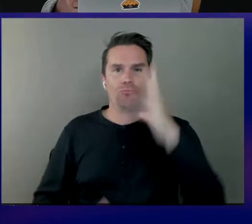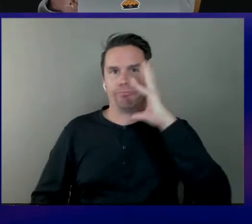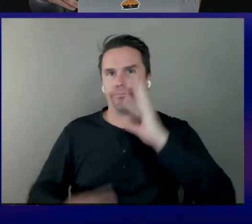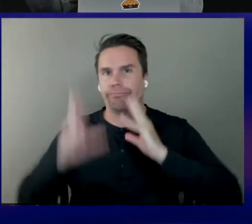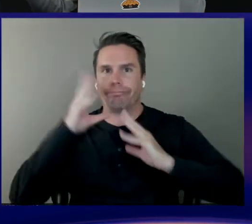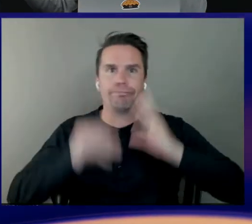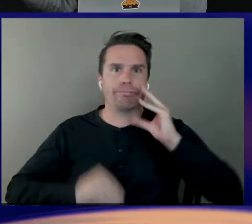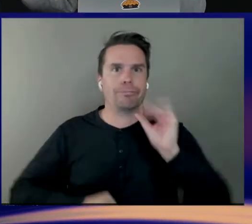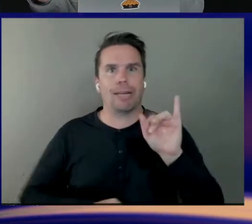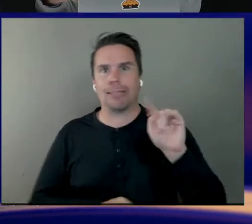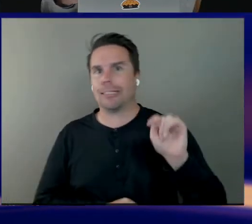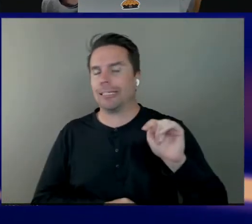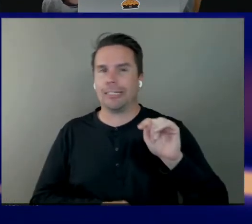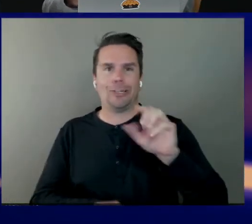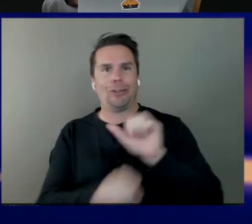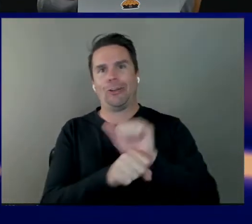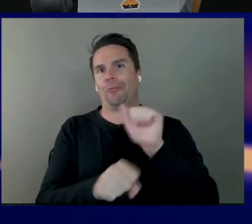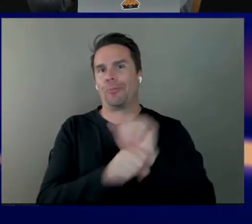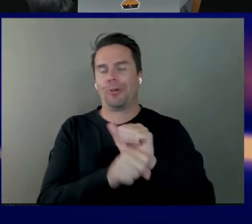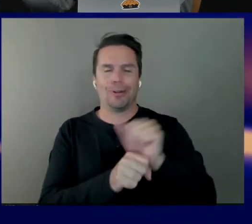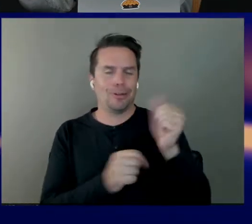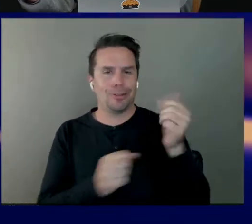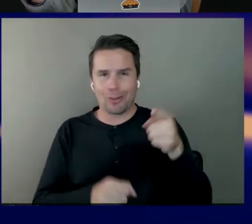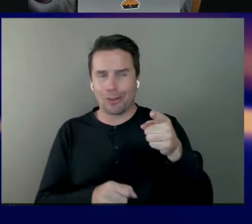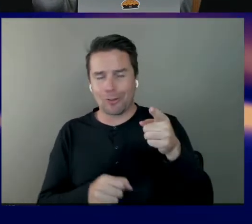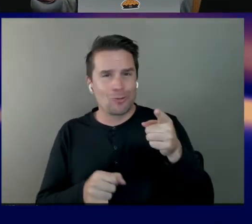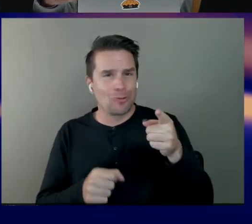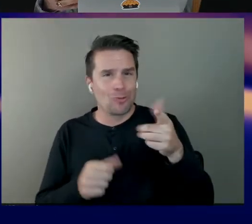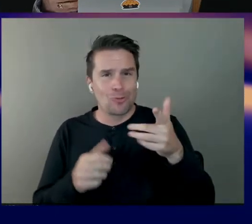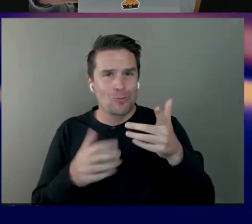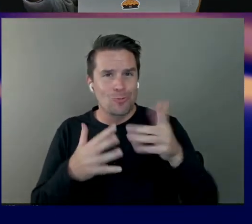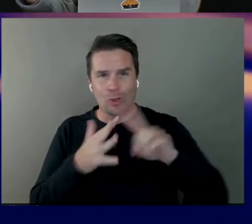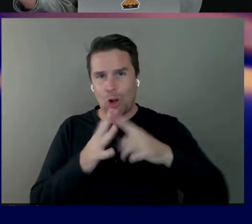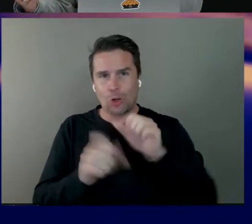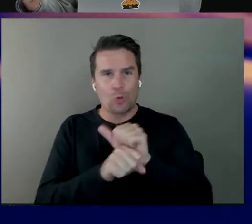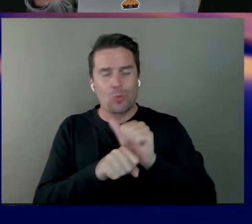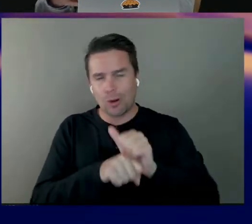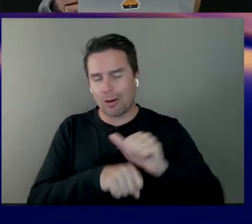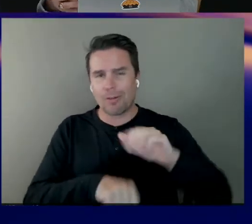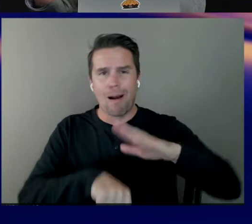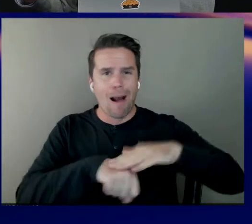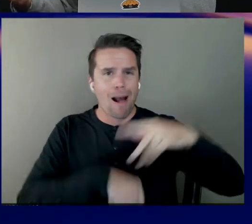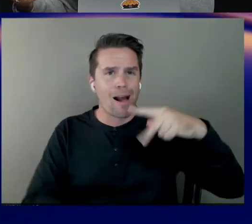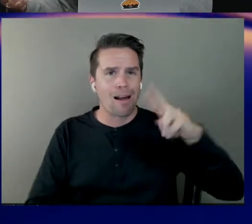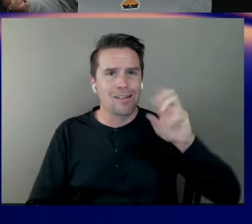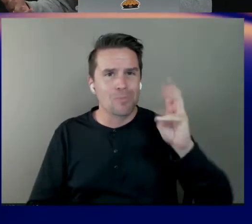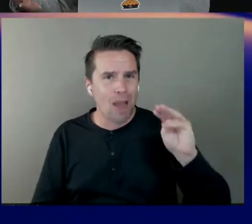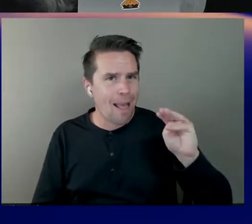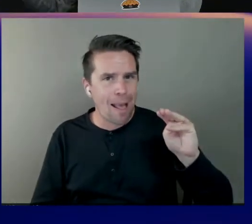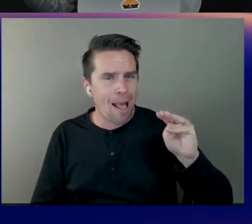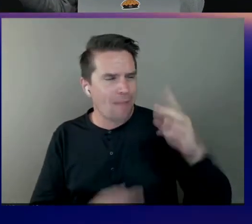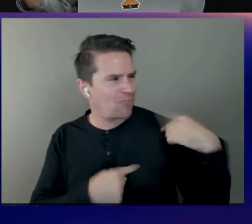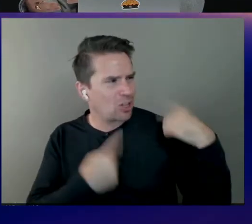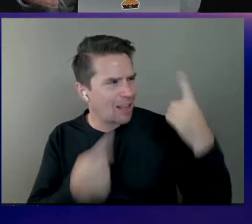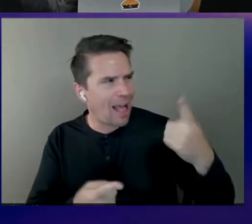and you are working on premises for a long time, but you understand storage,